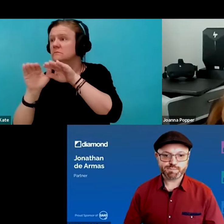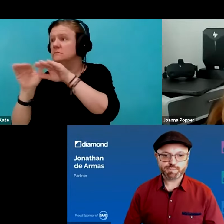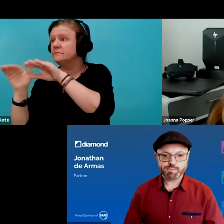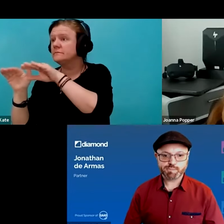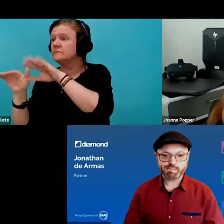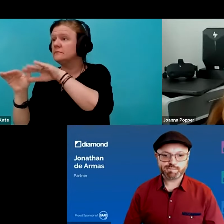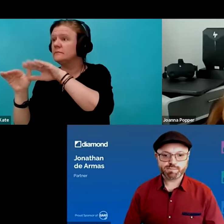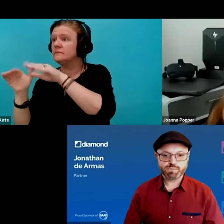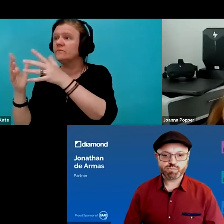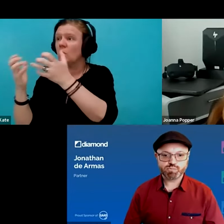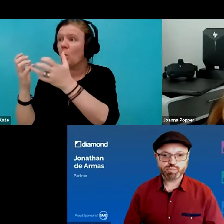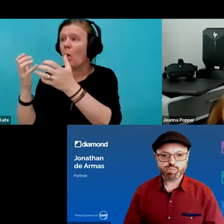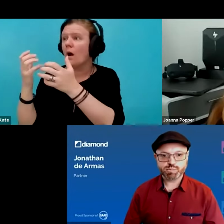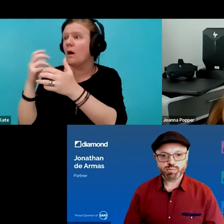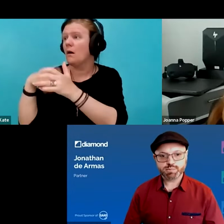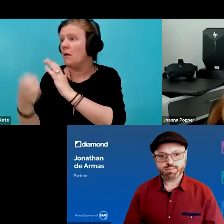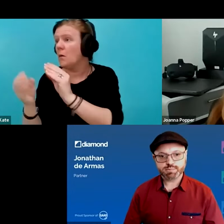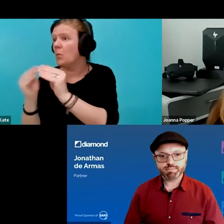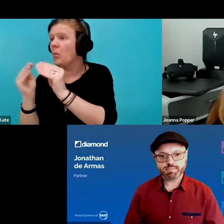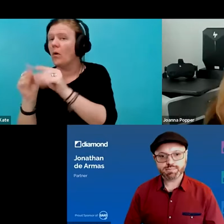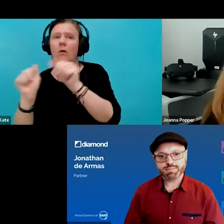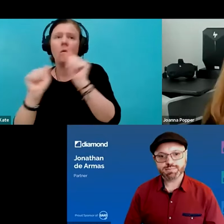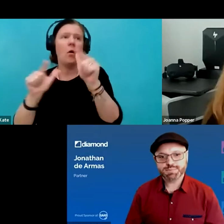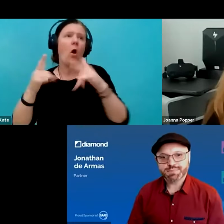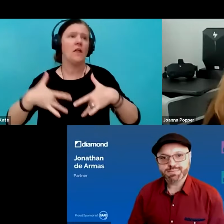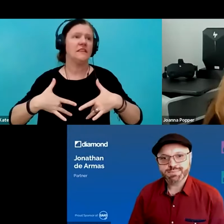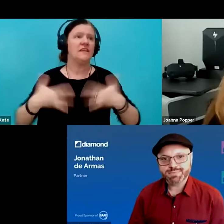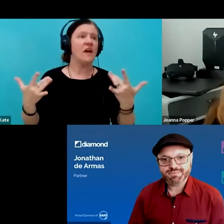know when to all all the events. So back when we used to go to events.